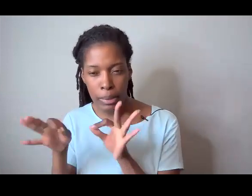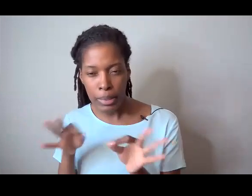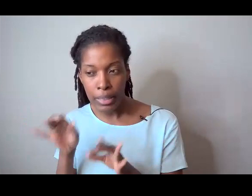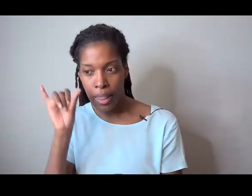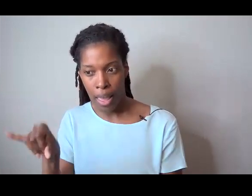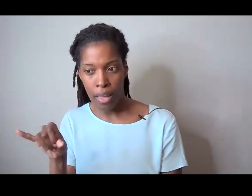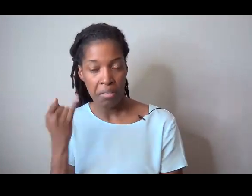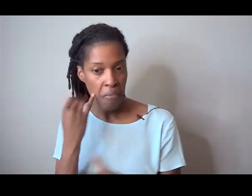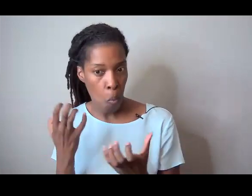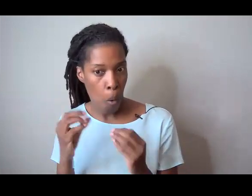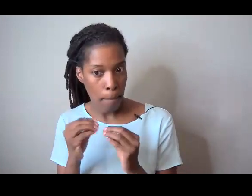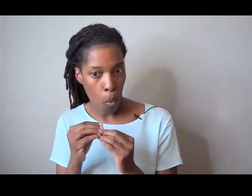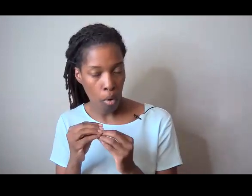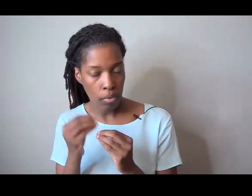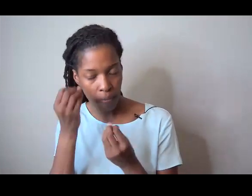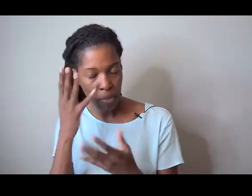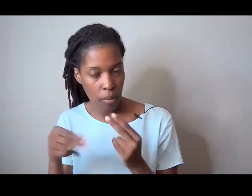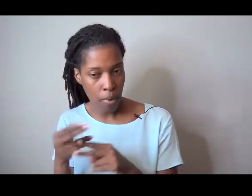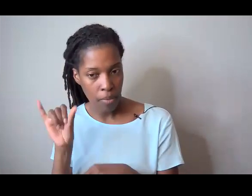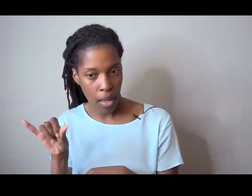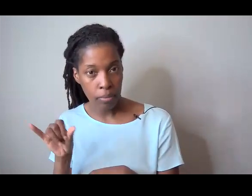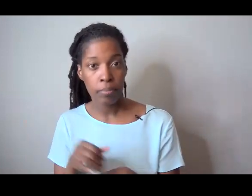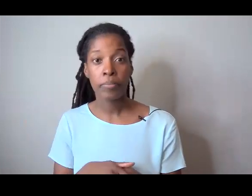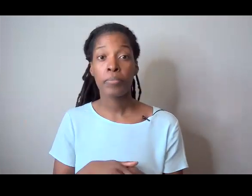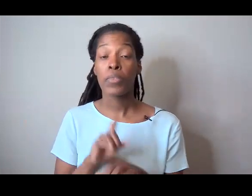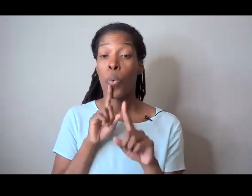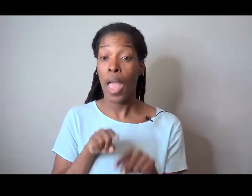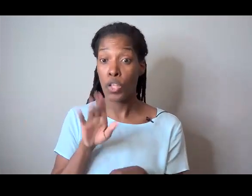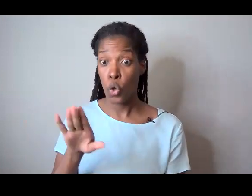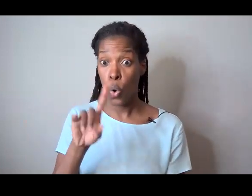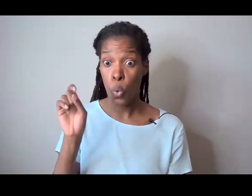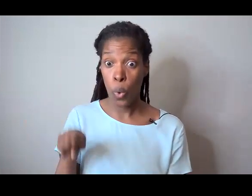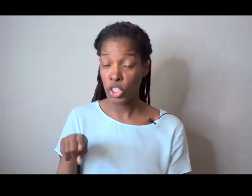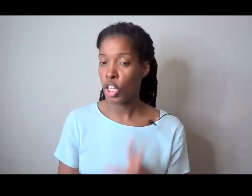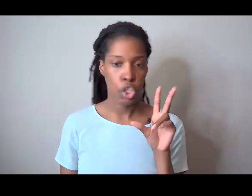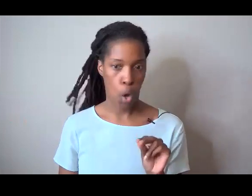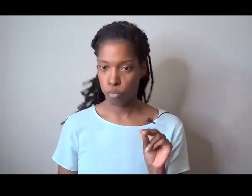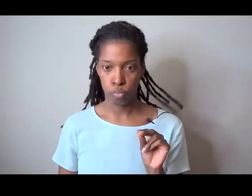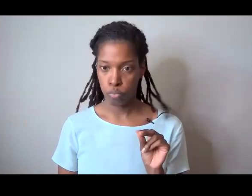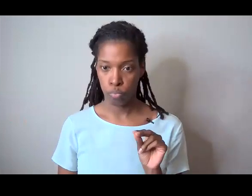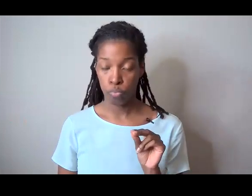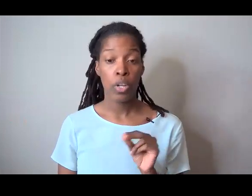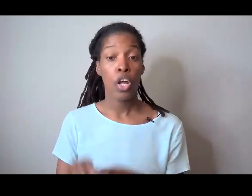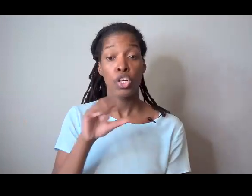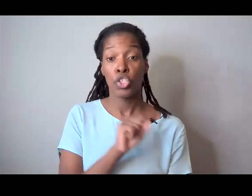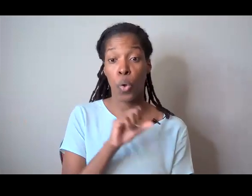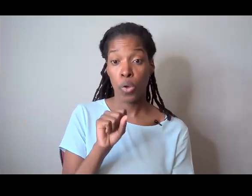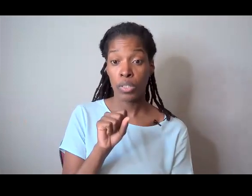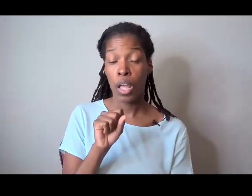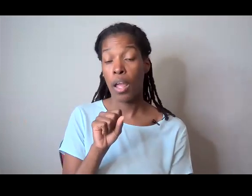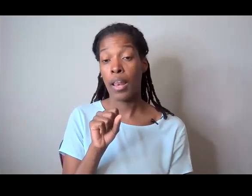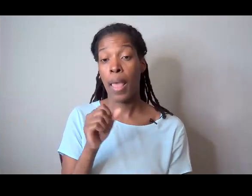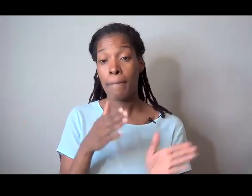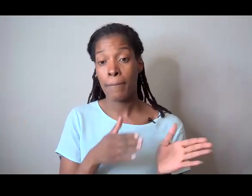And the other, so to answer your question, no. Social security plan to achieve self-support work incentive